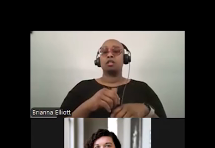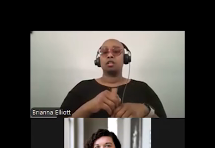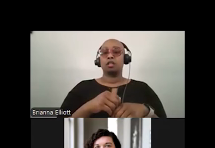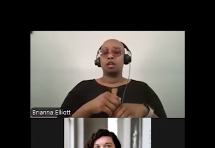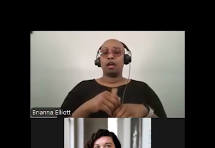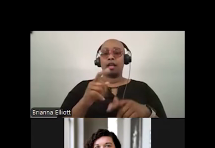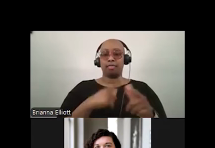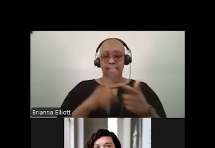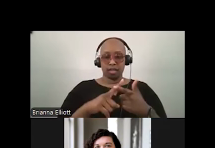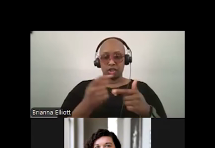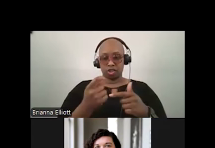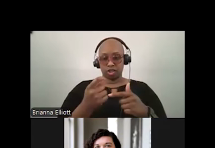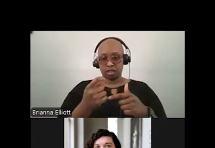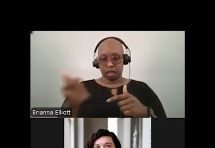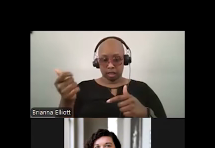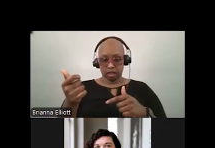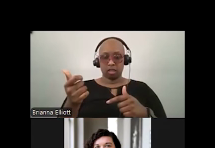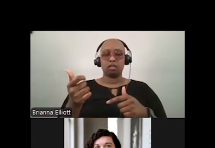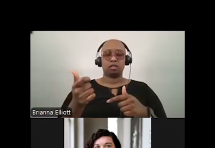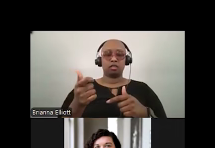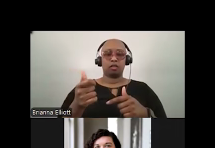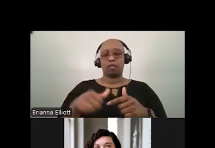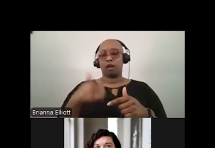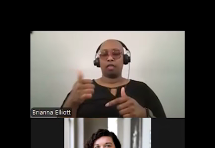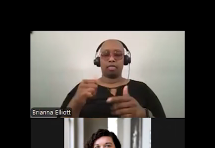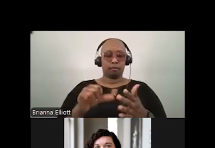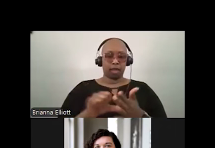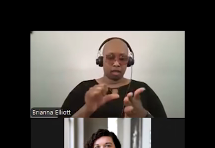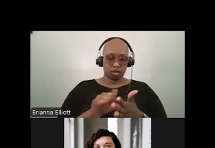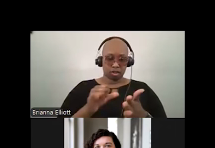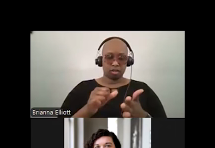those are the access what the accessibility checker picked up. But there's a lot of other